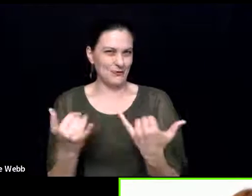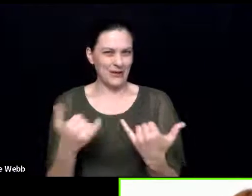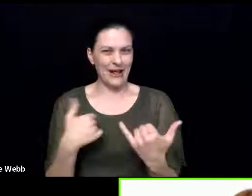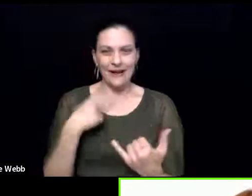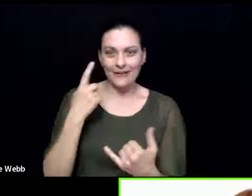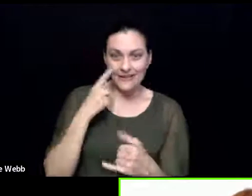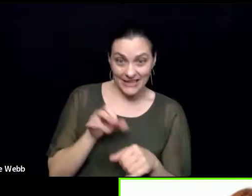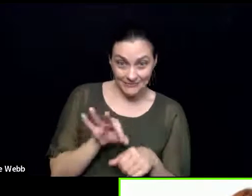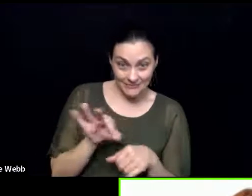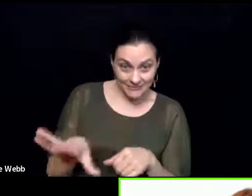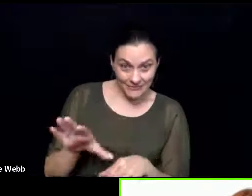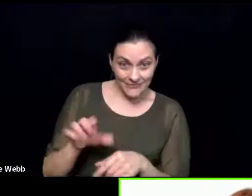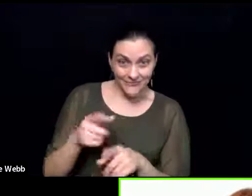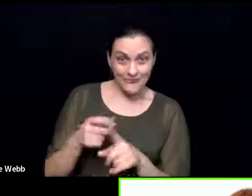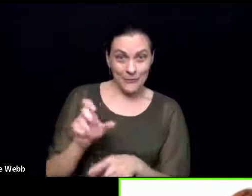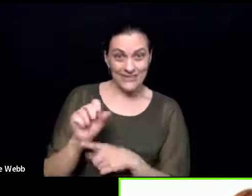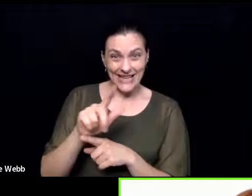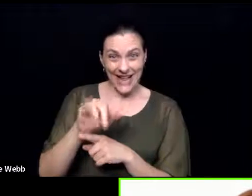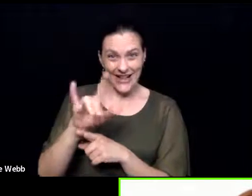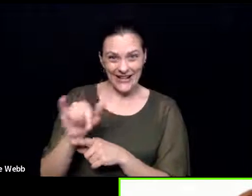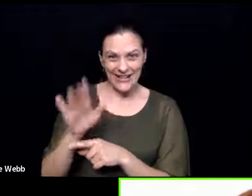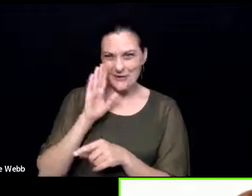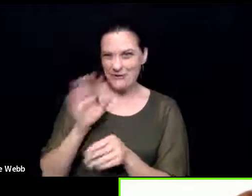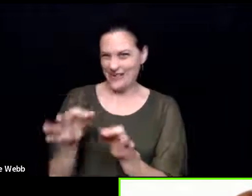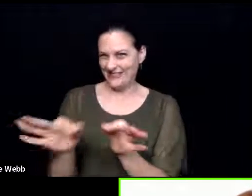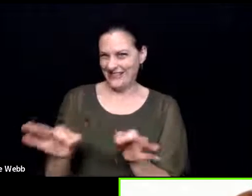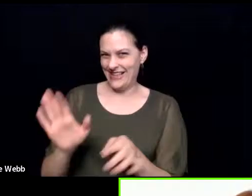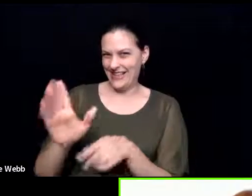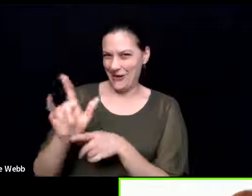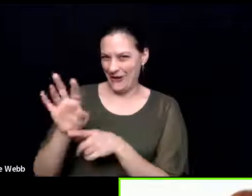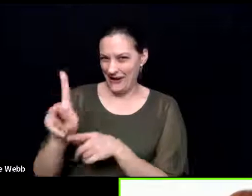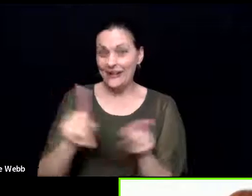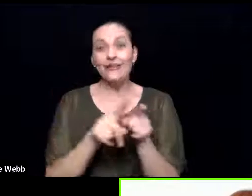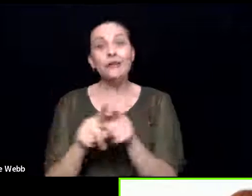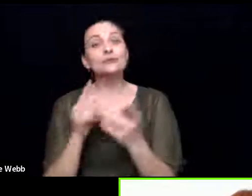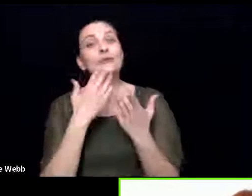thank you to Interpreter-Now. And thank you, everybody, for tuning in to our show.